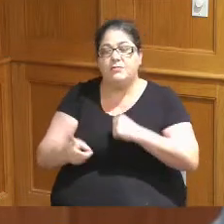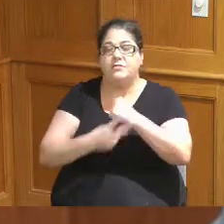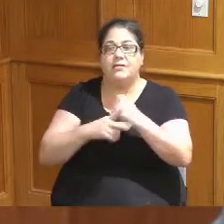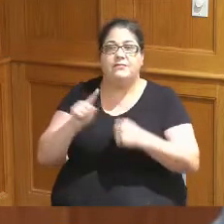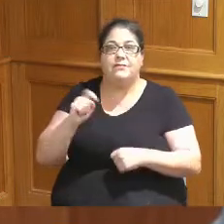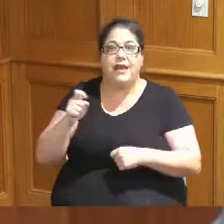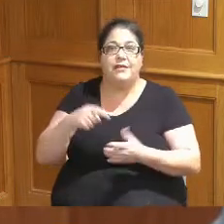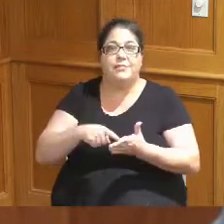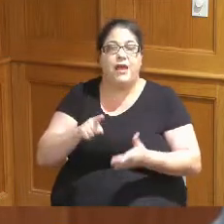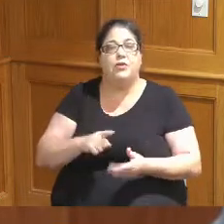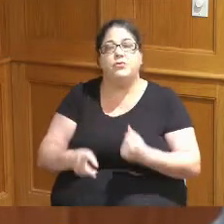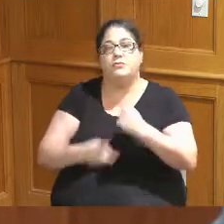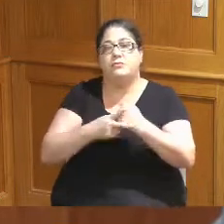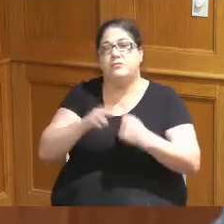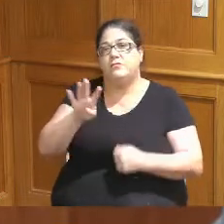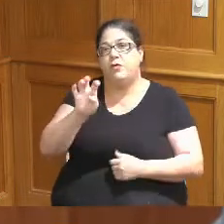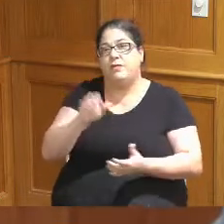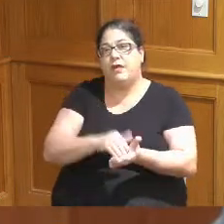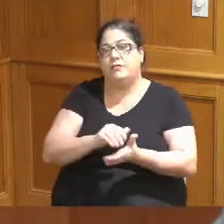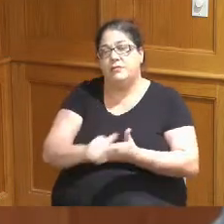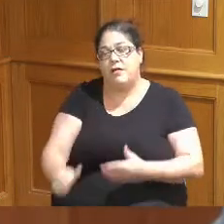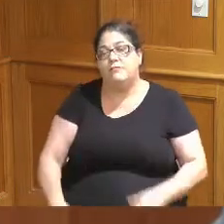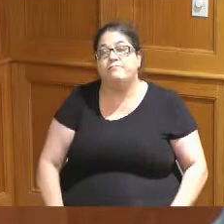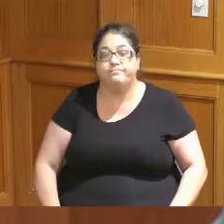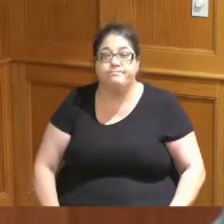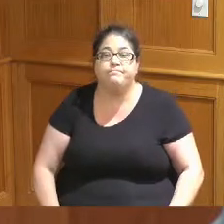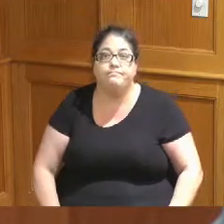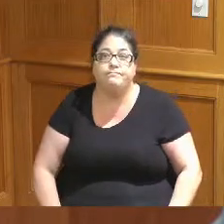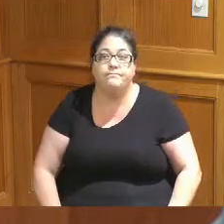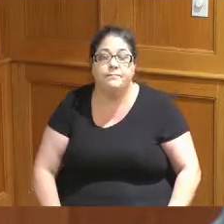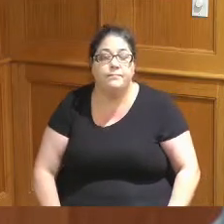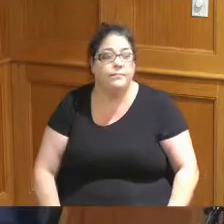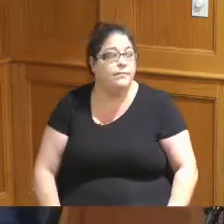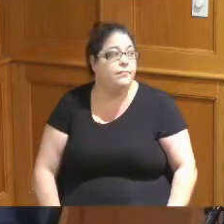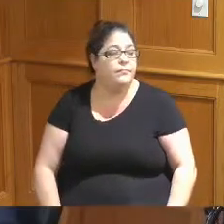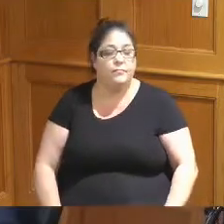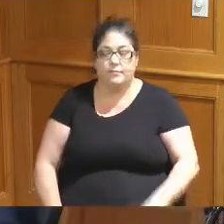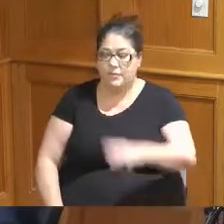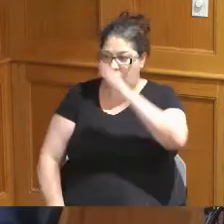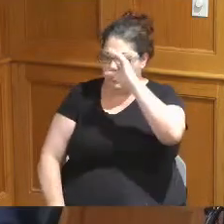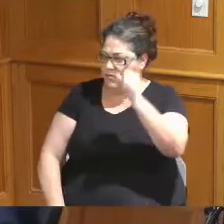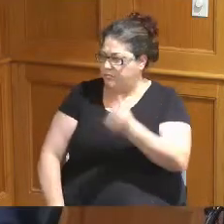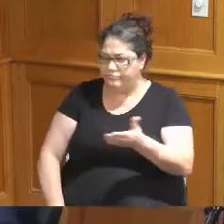over four hundred thousand dollars thank you thank you I'm going to ask Mr Aluotto we don't